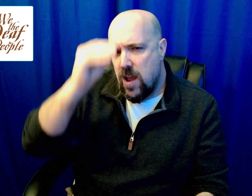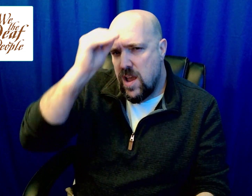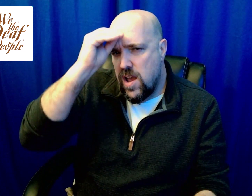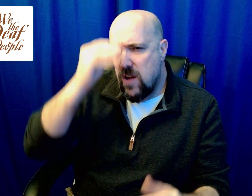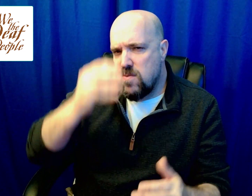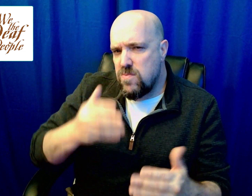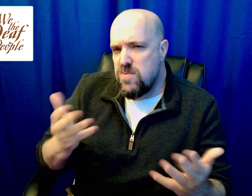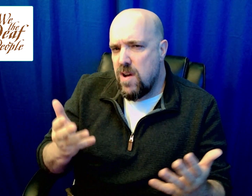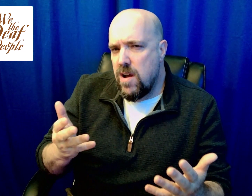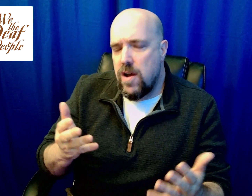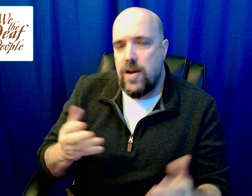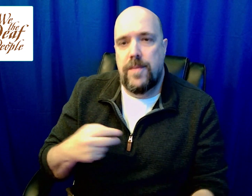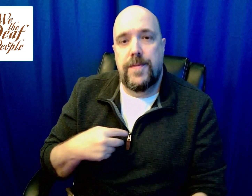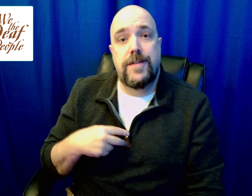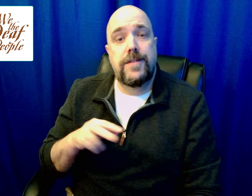What is your hat with WTDP?